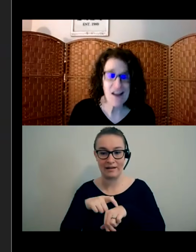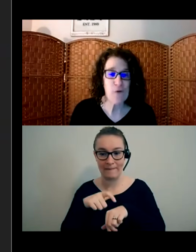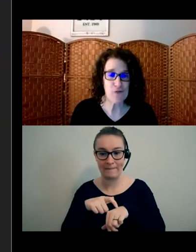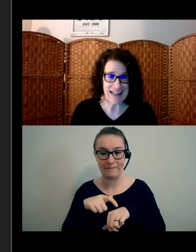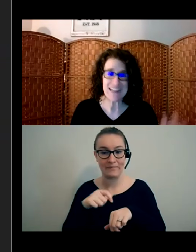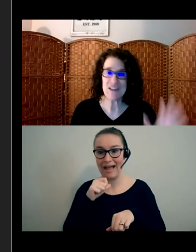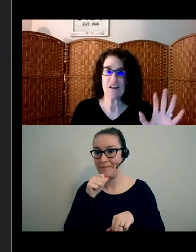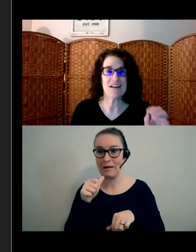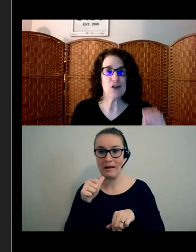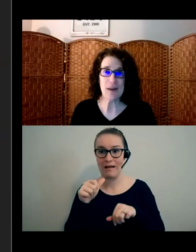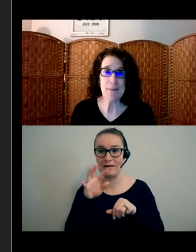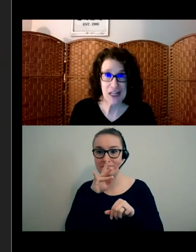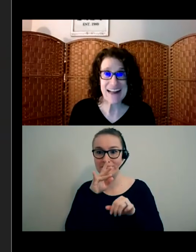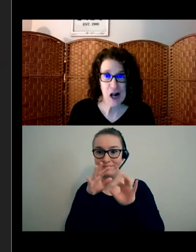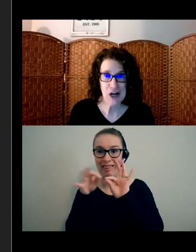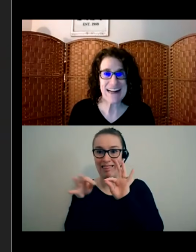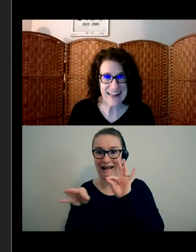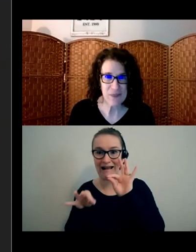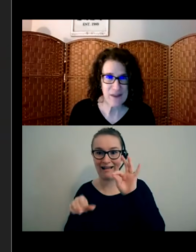Hopefully you will be able to click on it and get there.